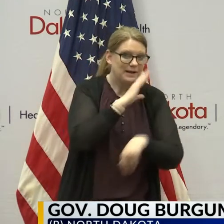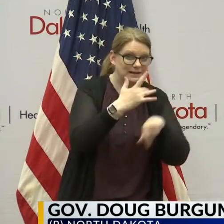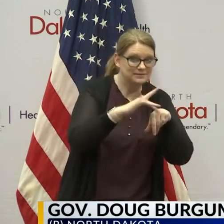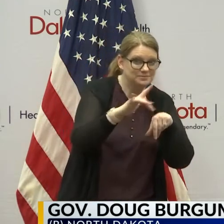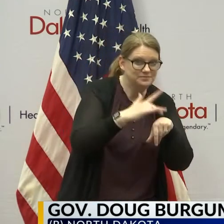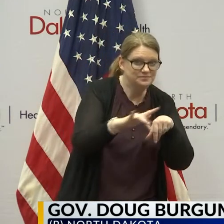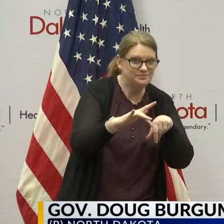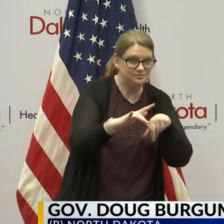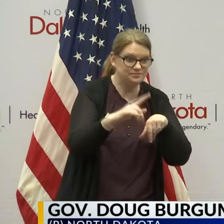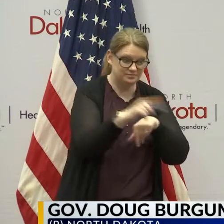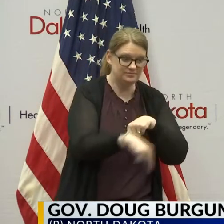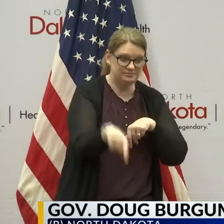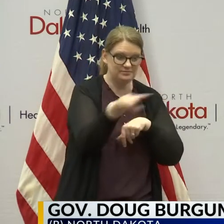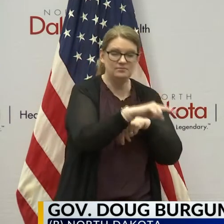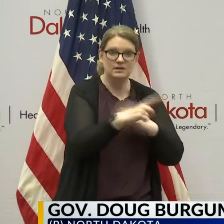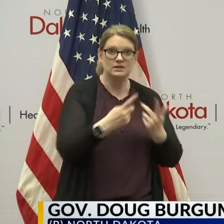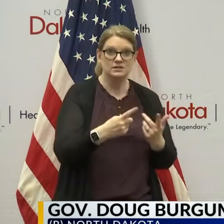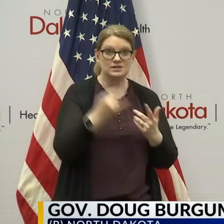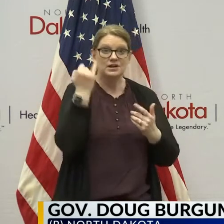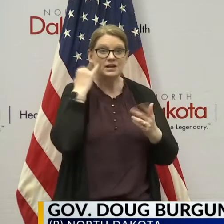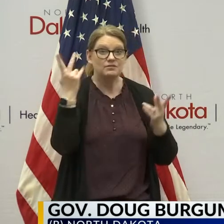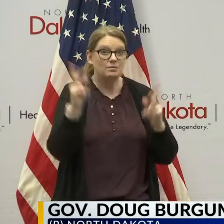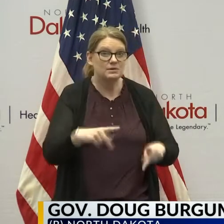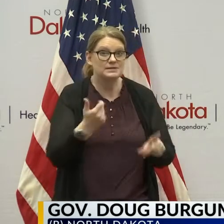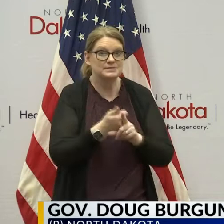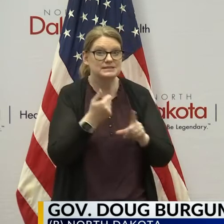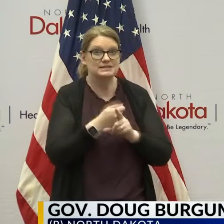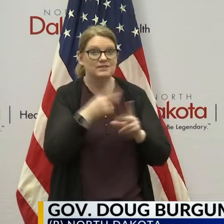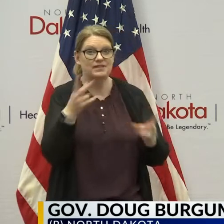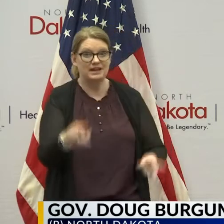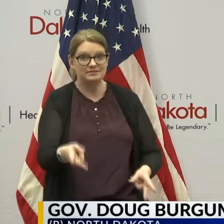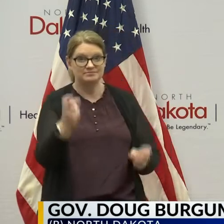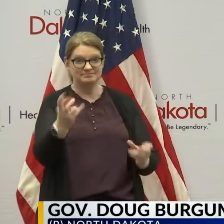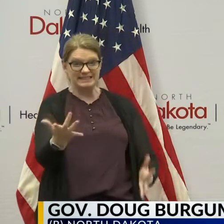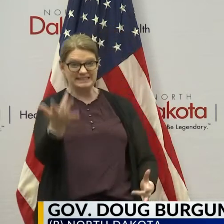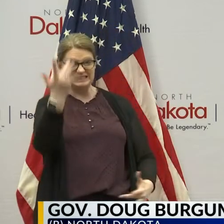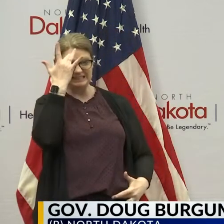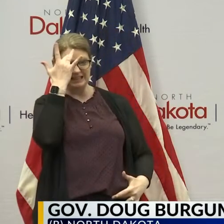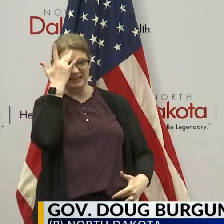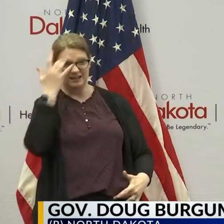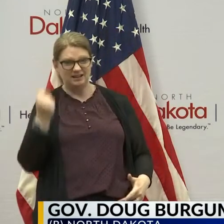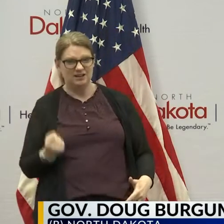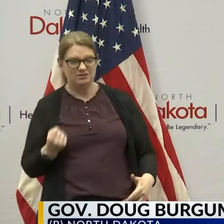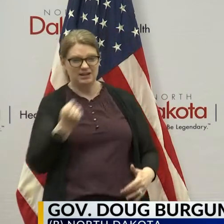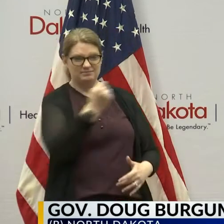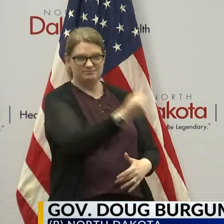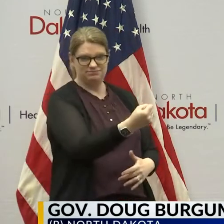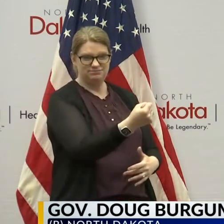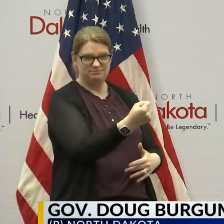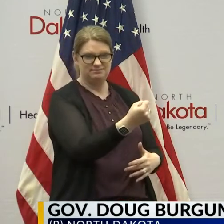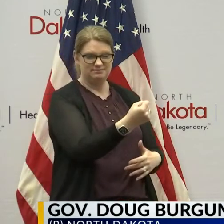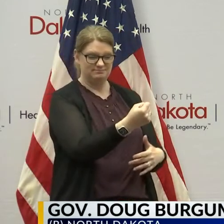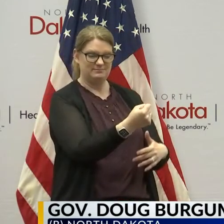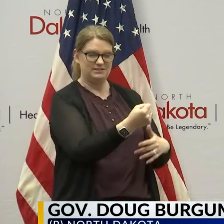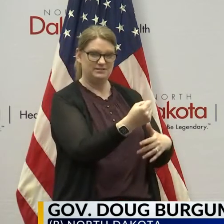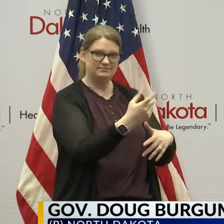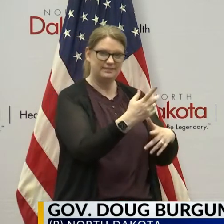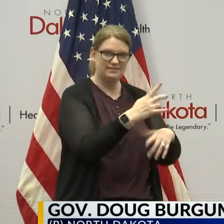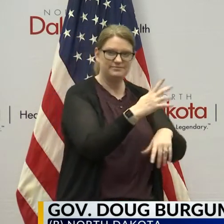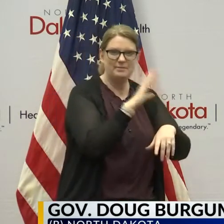THE REASON YOU WANT TO SLOW THE SPREAD IS THAT YOU HAVE ENOUGH HOSPITAL CAPACITY TO TAKE CARE OF PEOPLE WHO MIGHT NEED